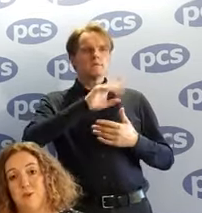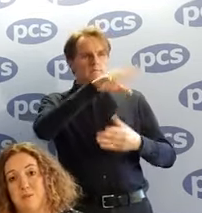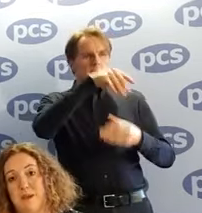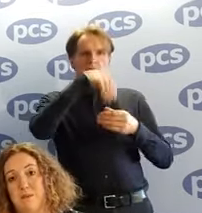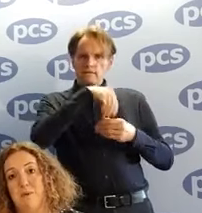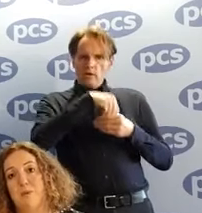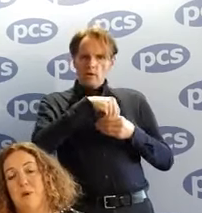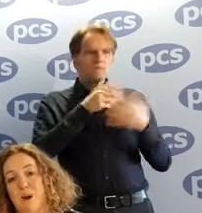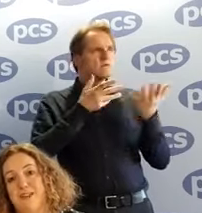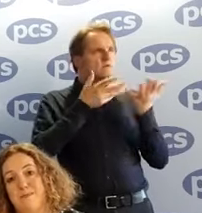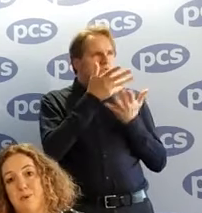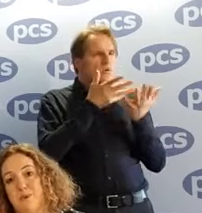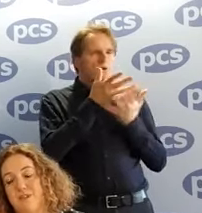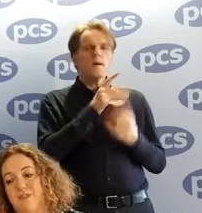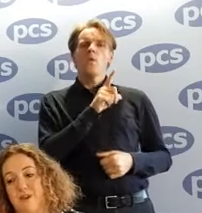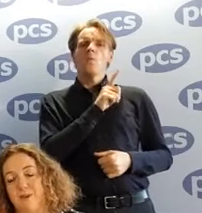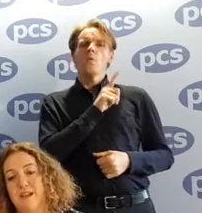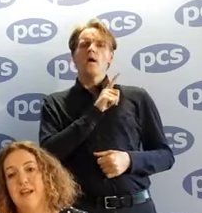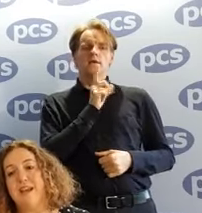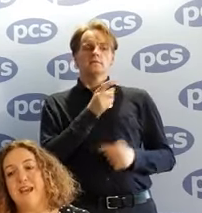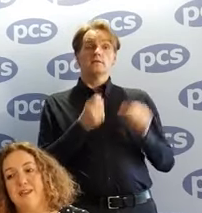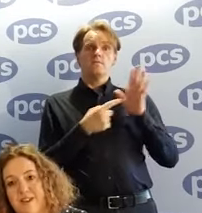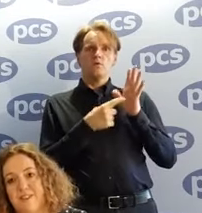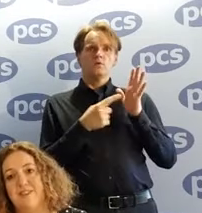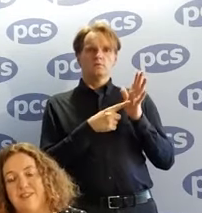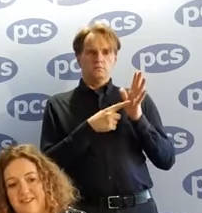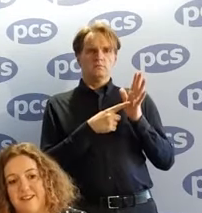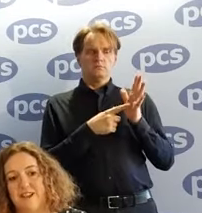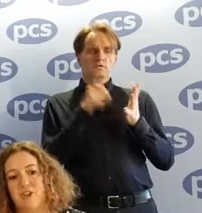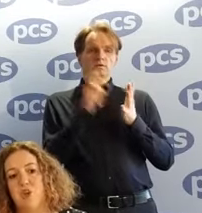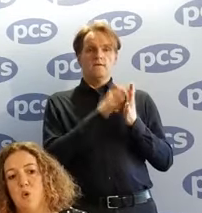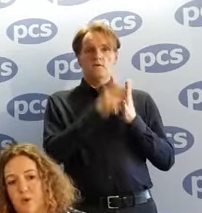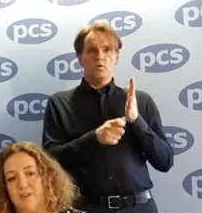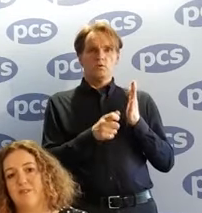talk to people about why it's important to vote. Even if at this stage you're not